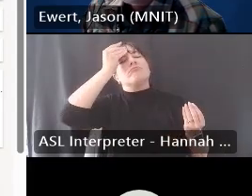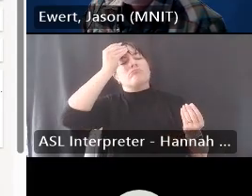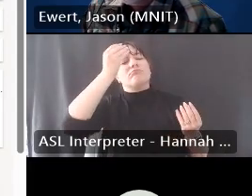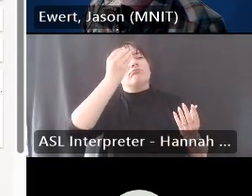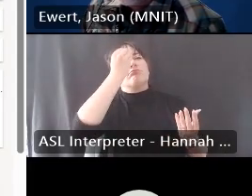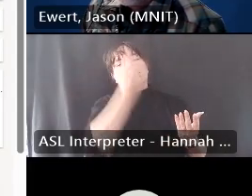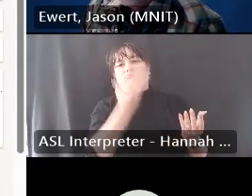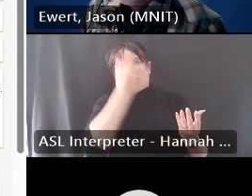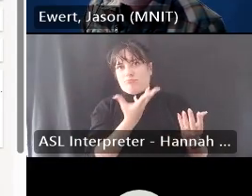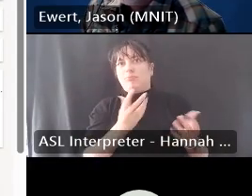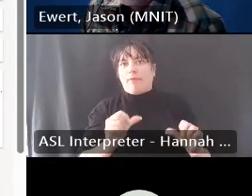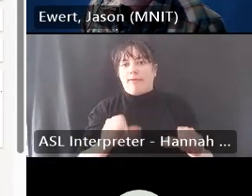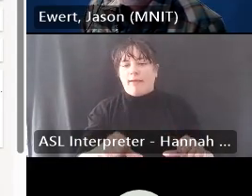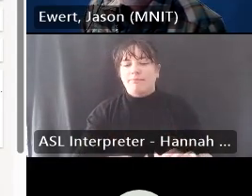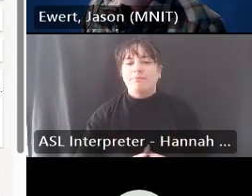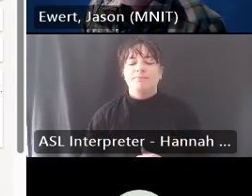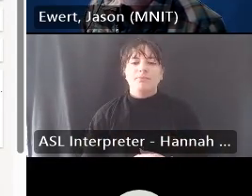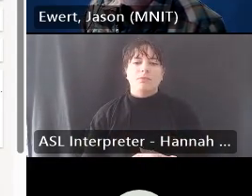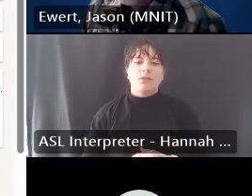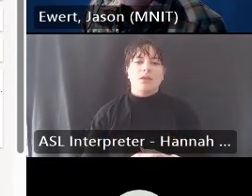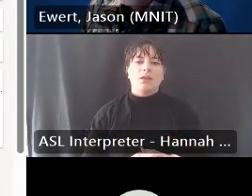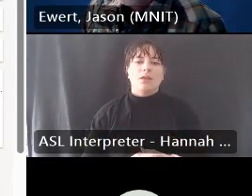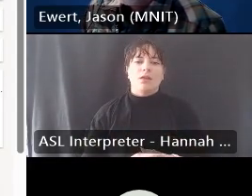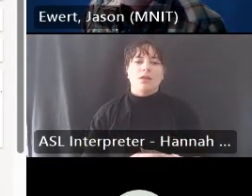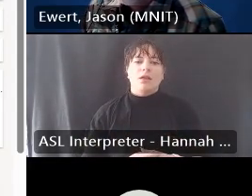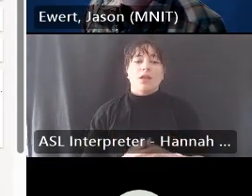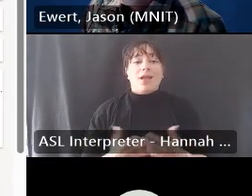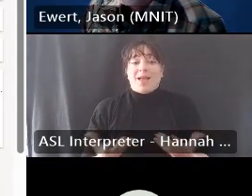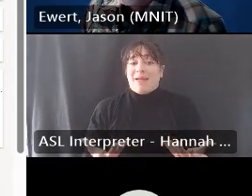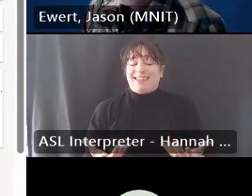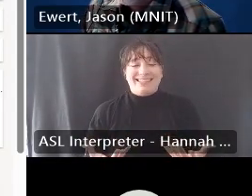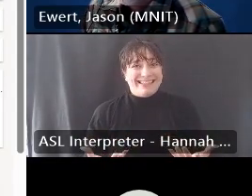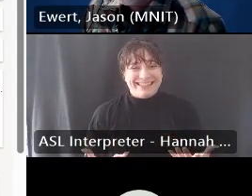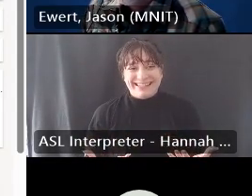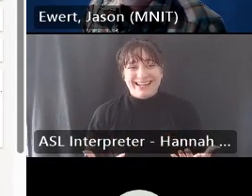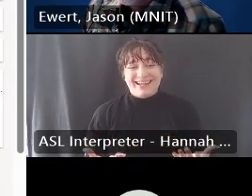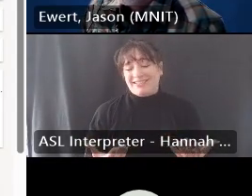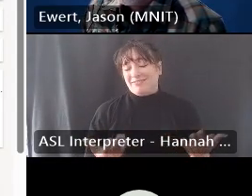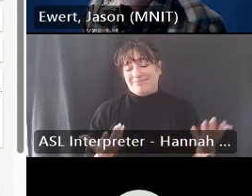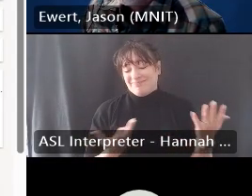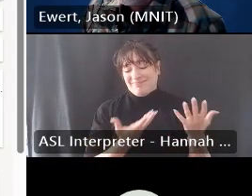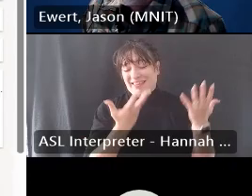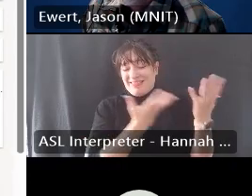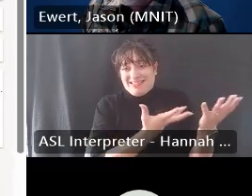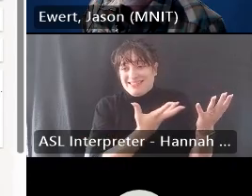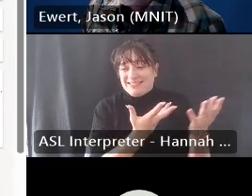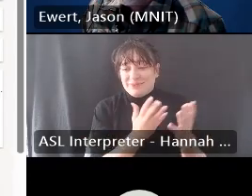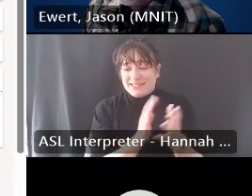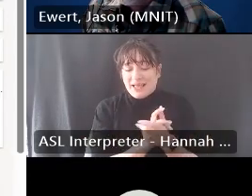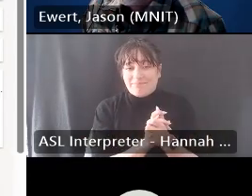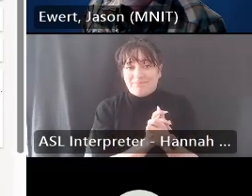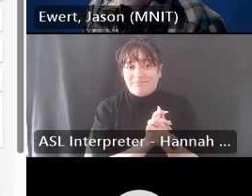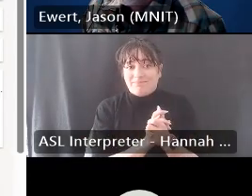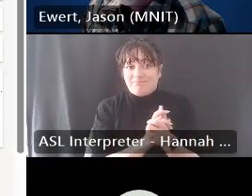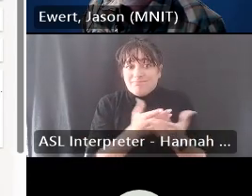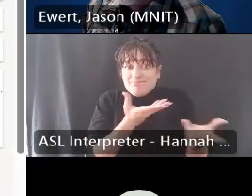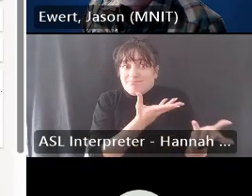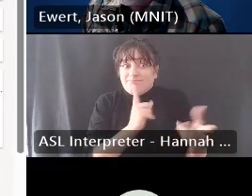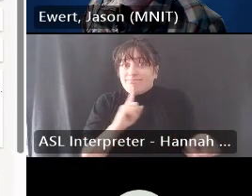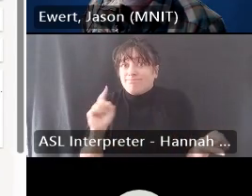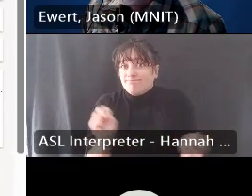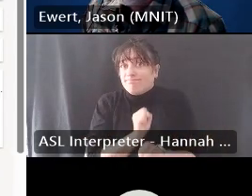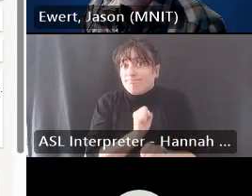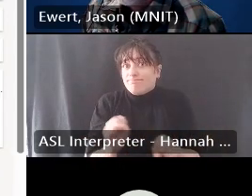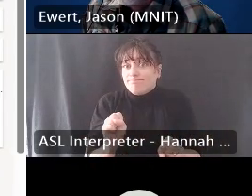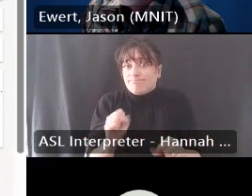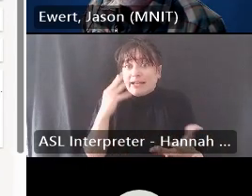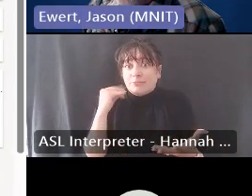But this was the actual, the original experience.